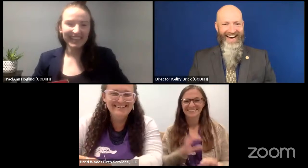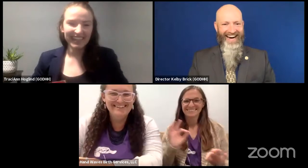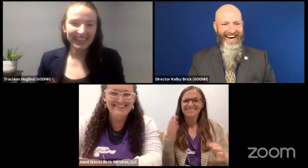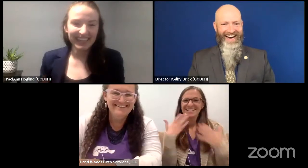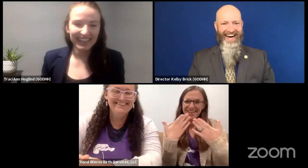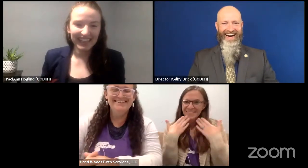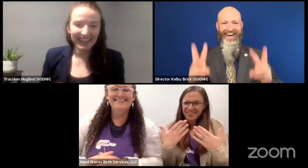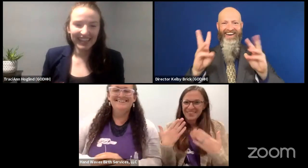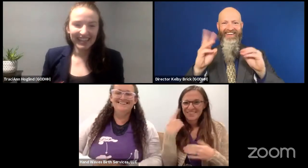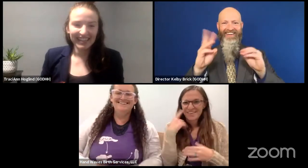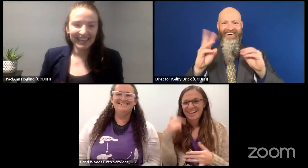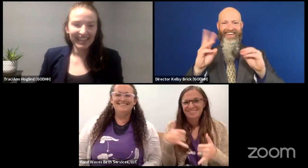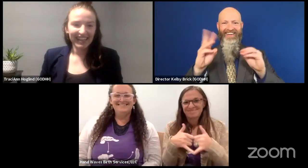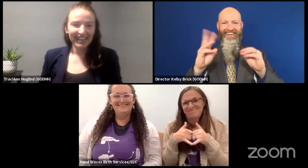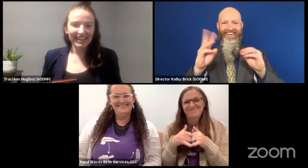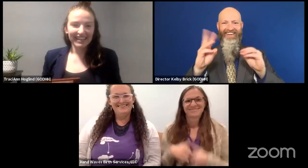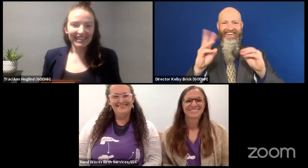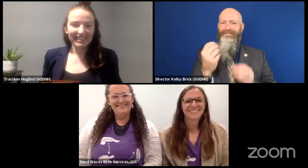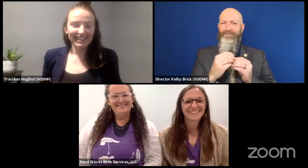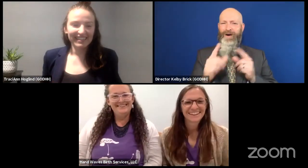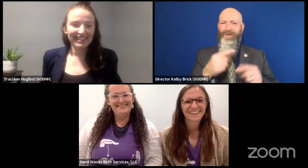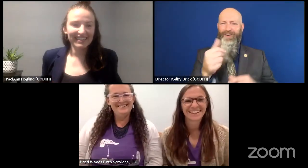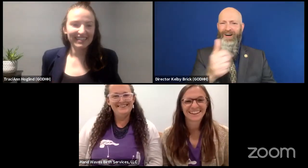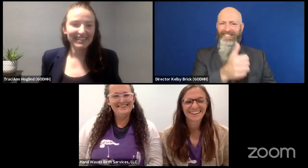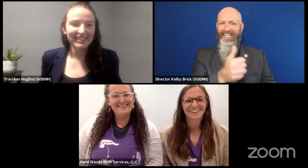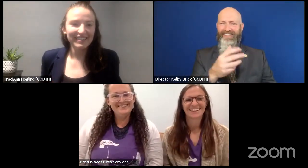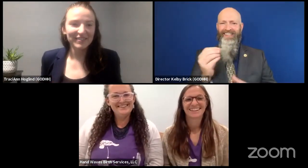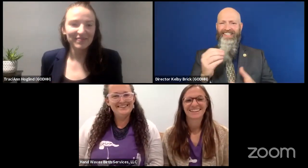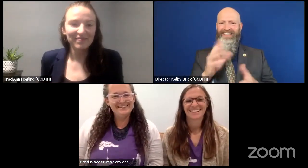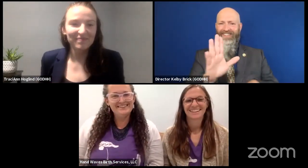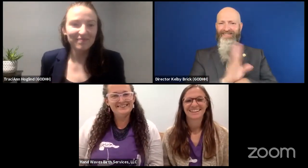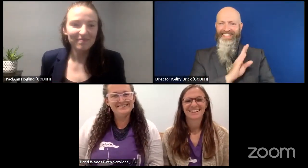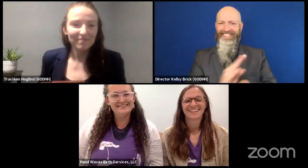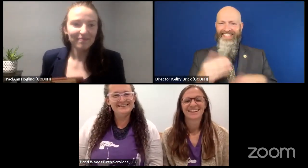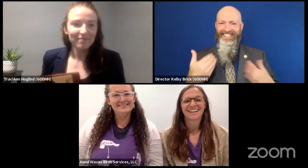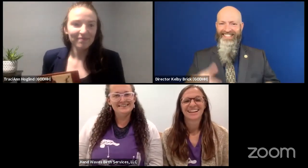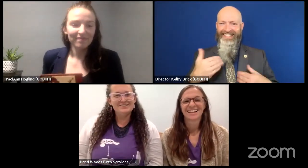Hello, hello. KELBY BRICK: Tell us about yourselves and